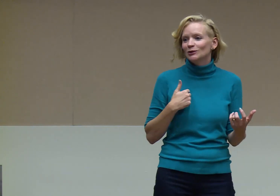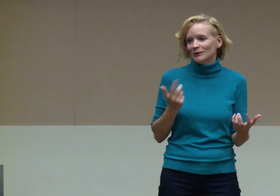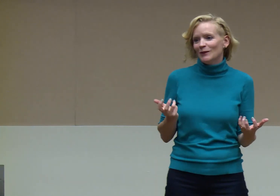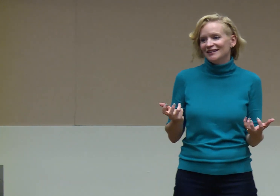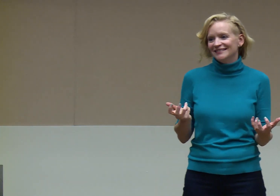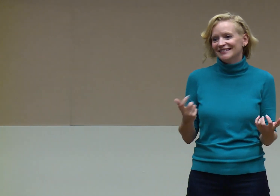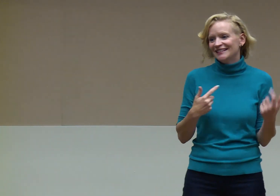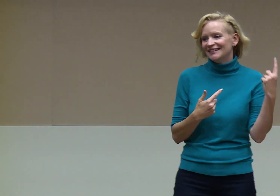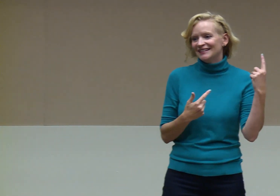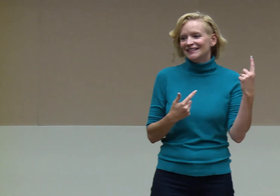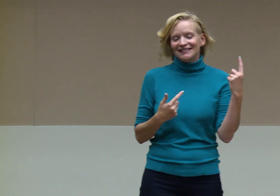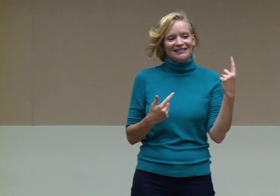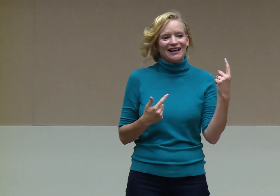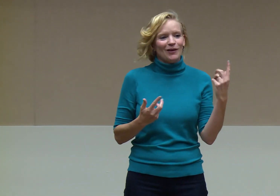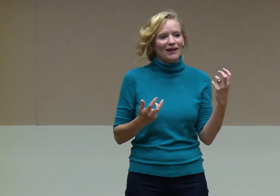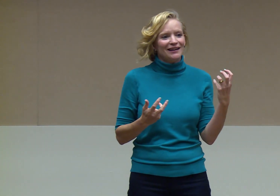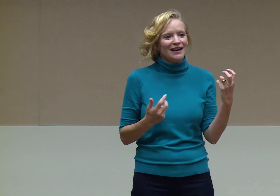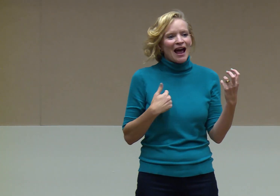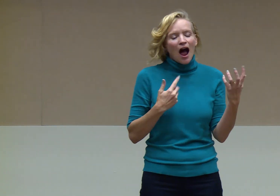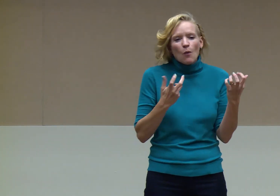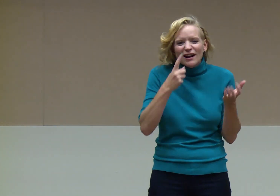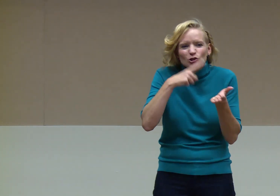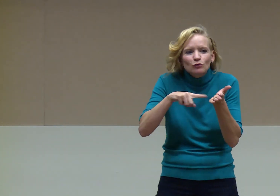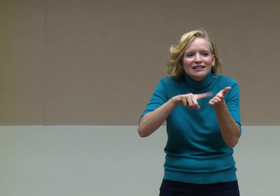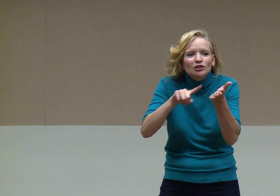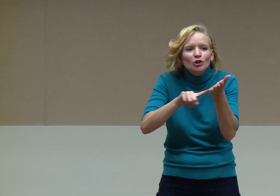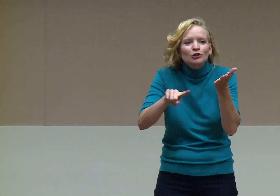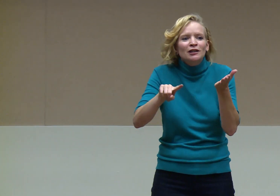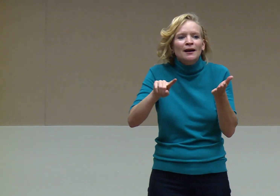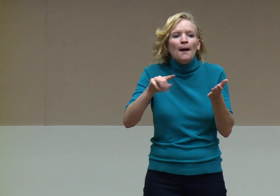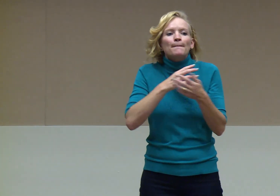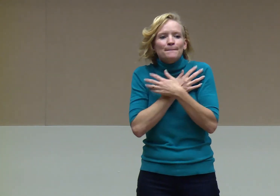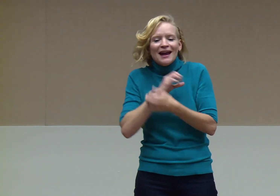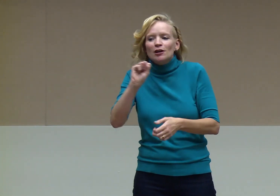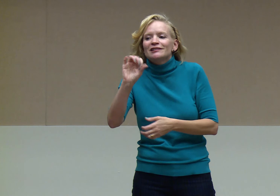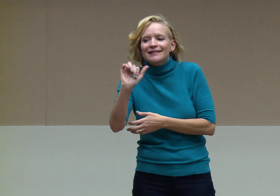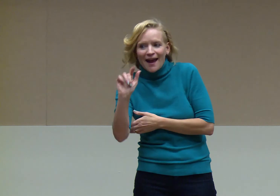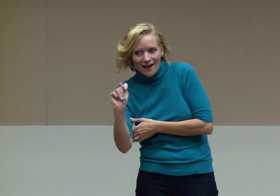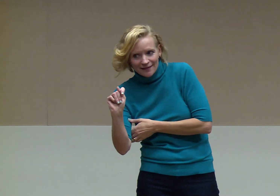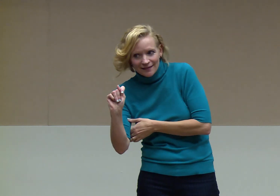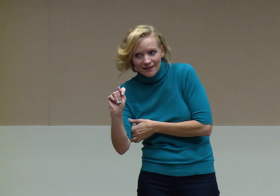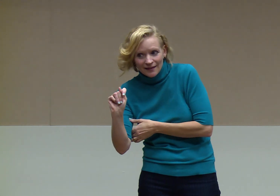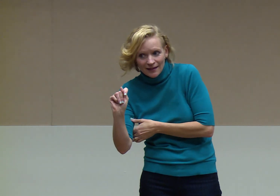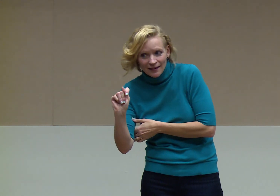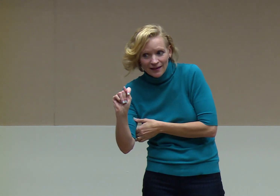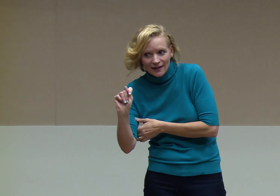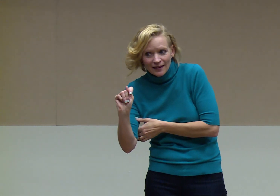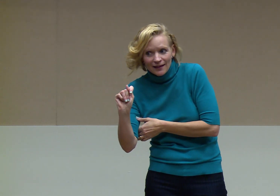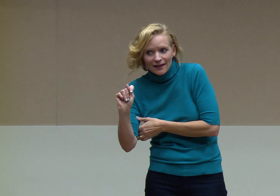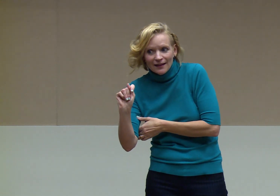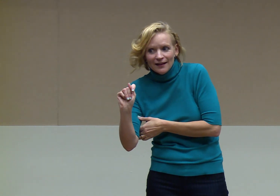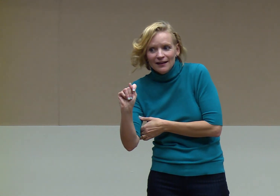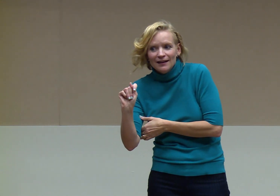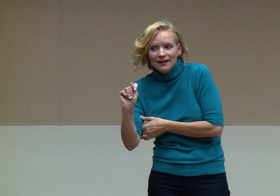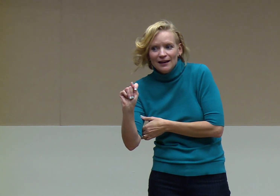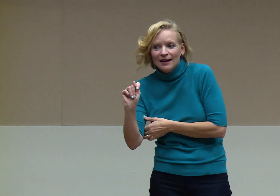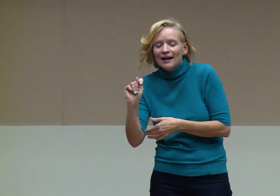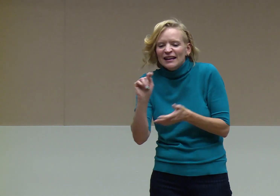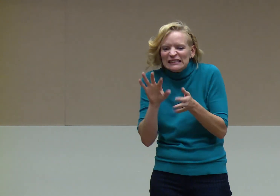That's what I wanted to do, Urban Studies and Planning and Forestry Science. I thought that I wanted to research bear scat